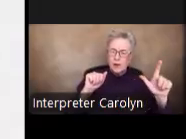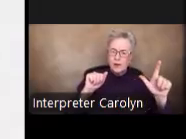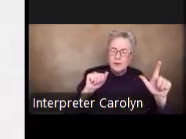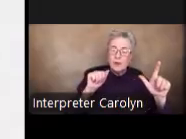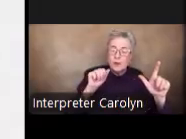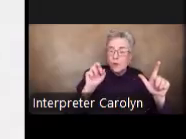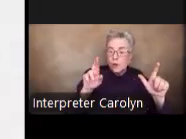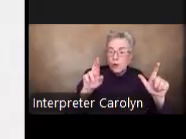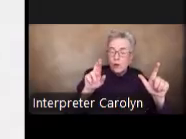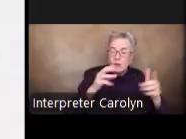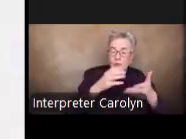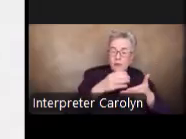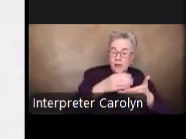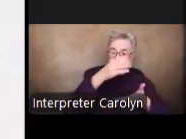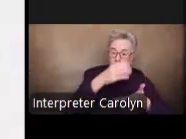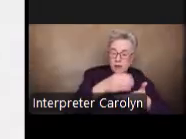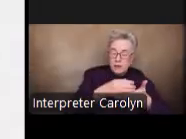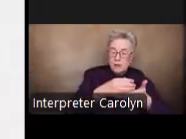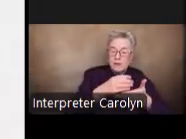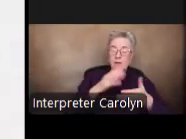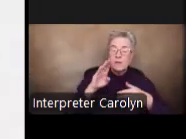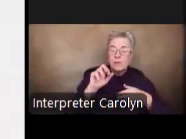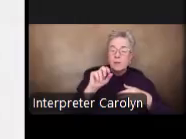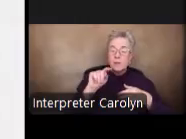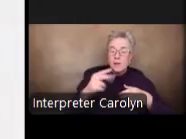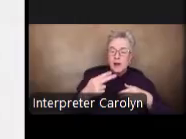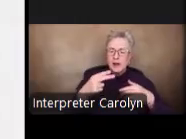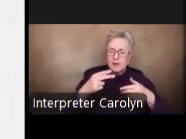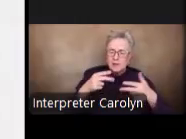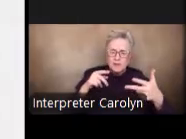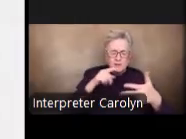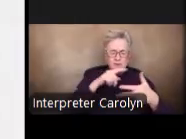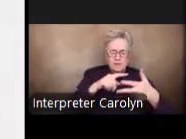she's trying to build three different rooms or three